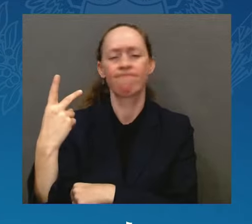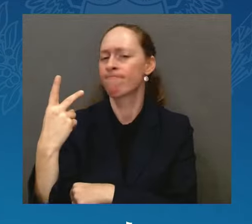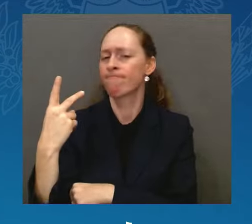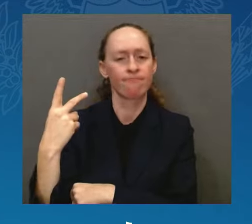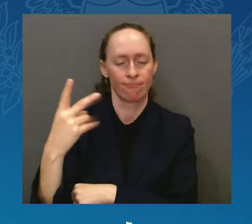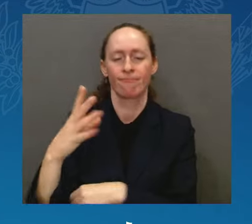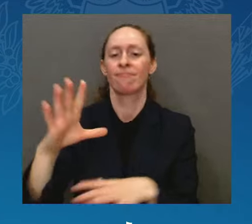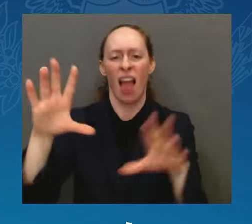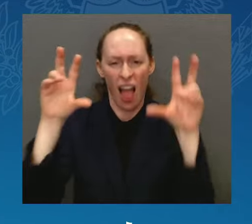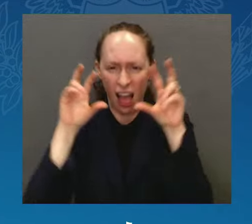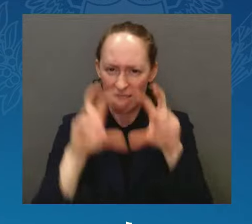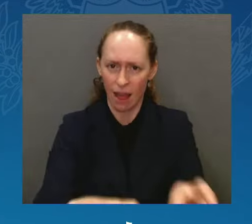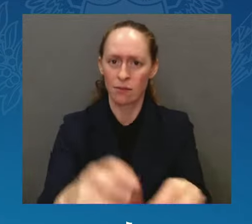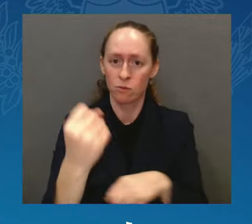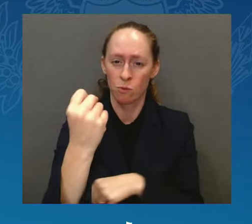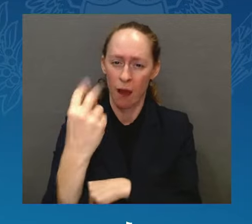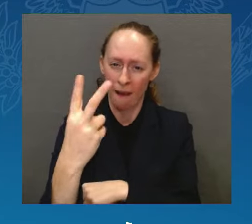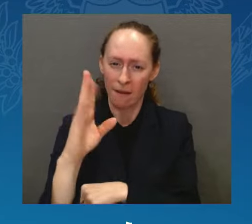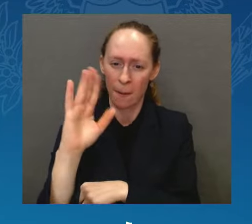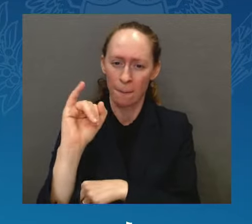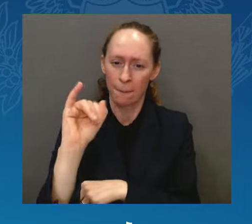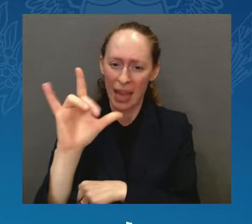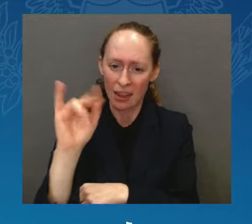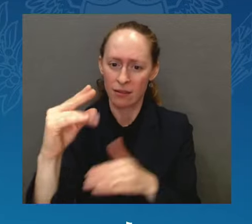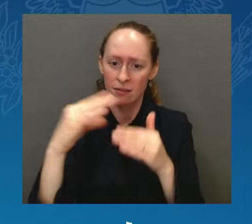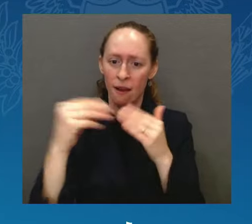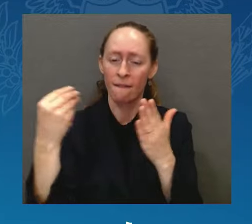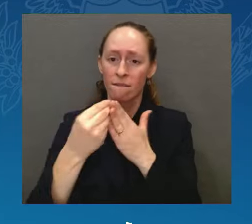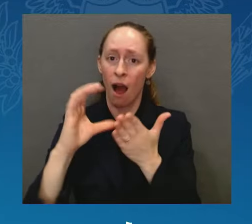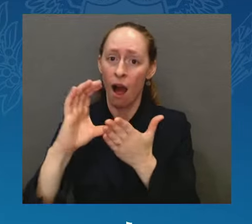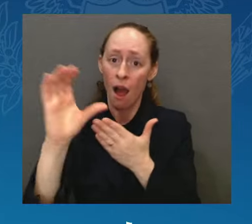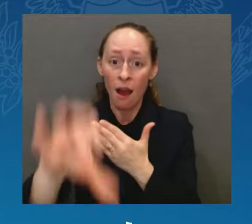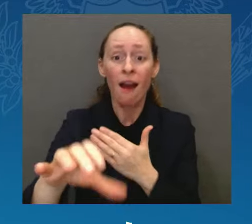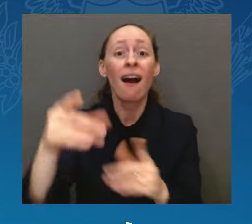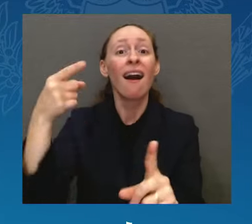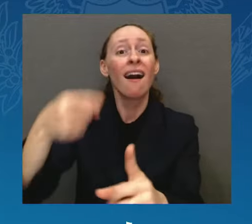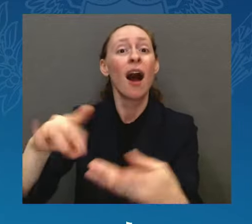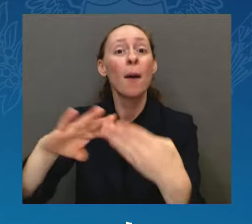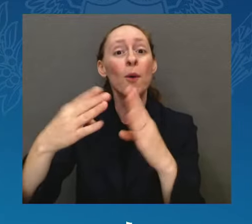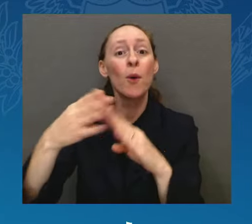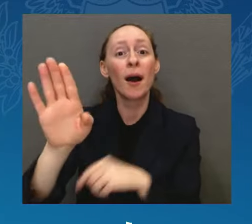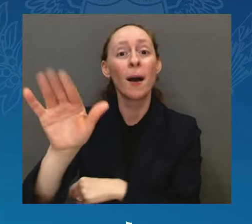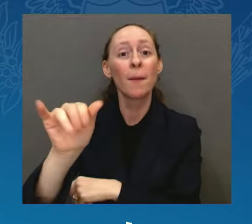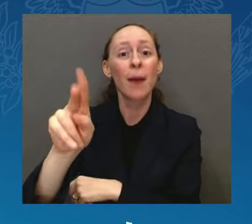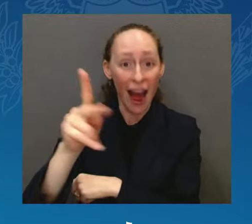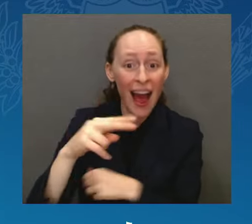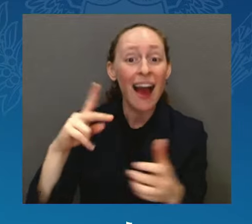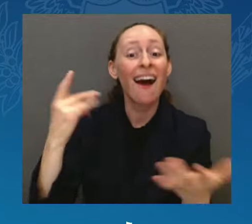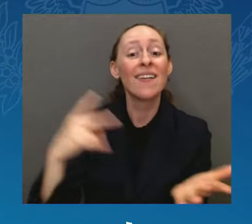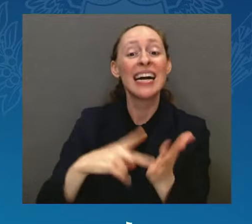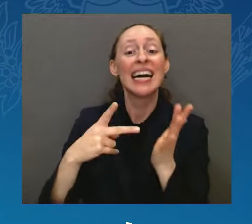so entrepreneurs can start and expand their businesses, including, of course, many in the Latino community.